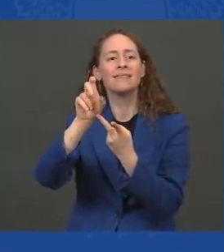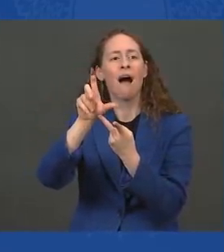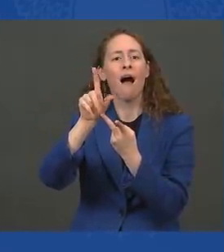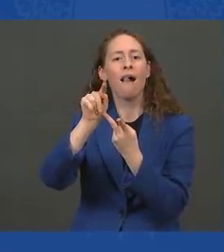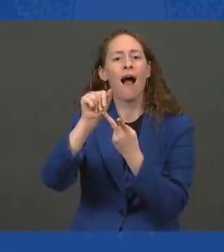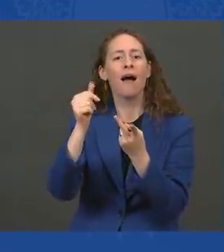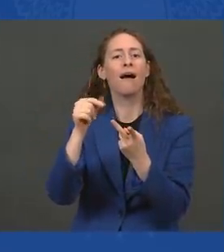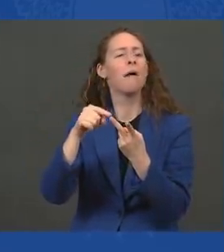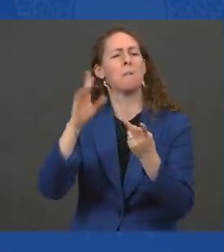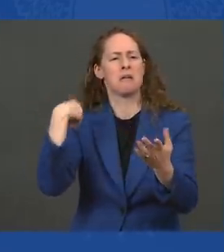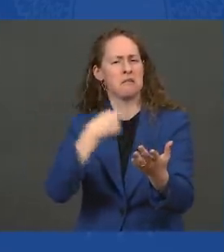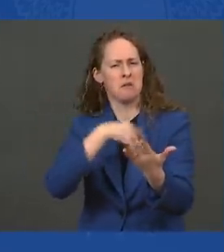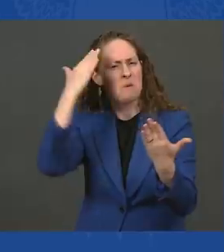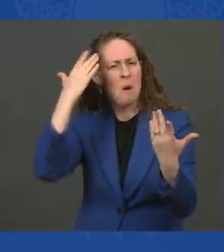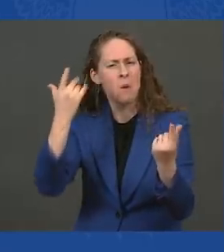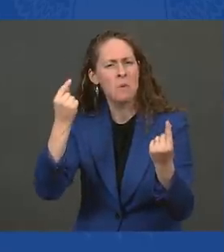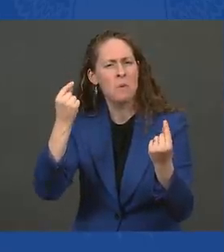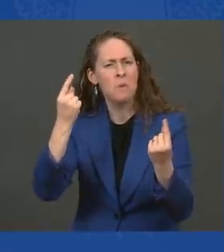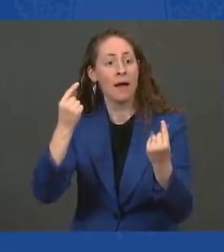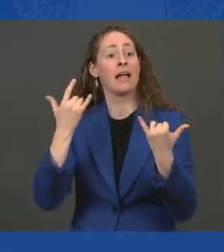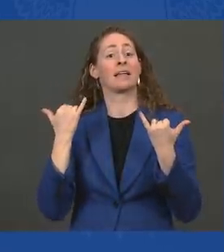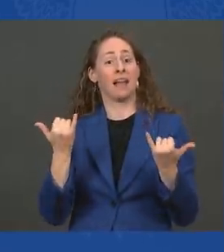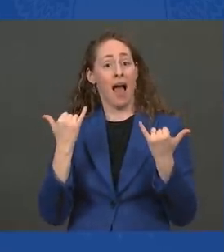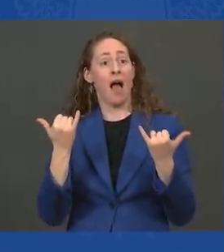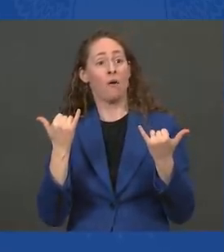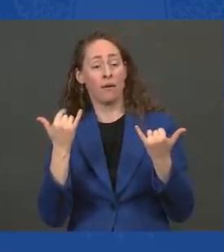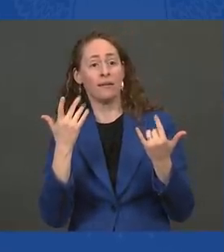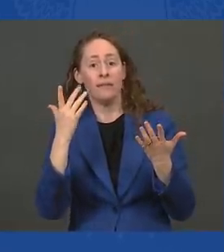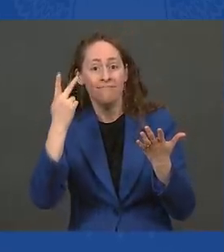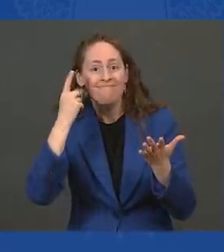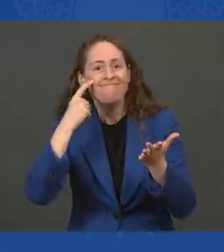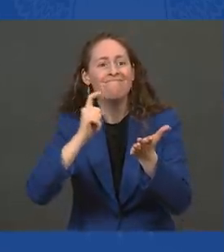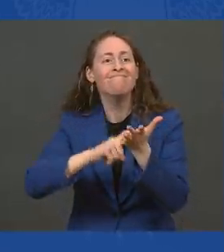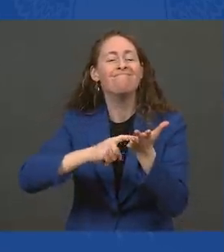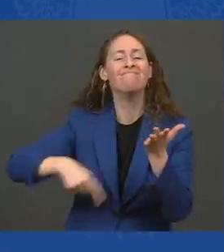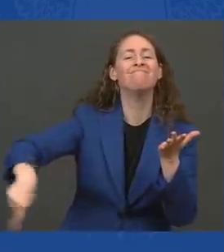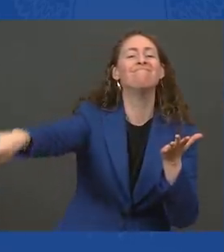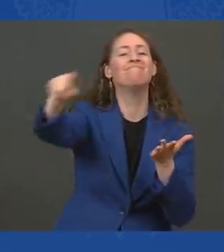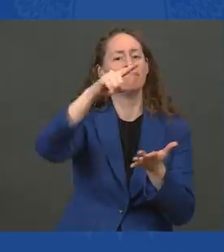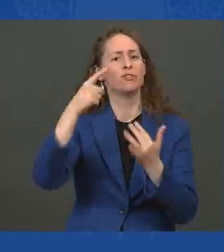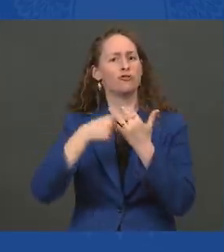We'll fight the -- you know, and -- look, we're going to fight and beat this new variant as well.